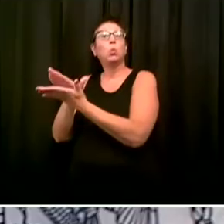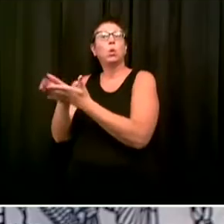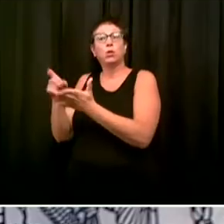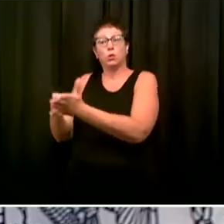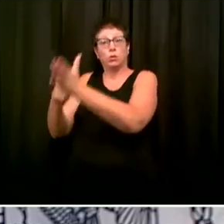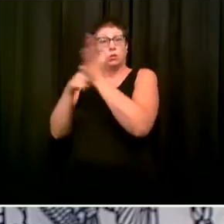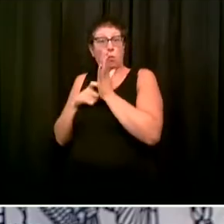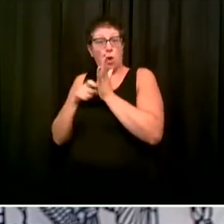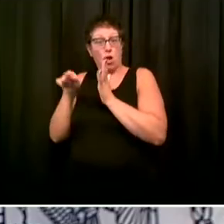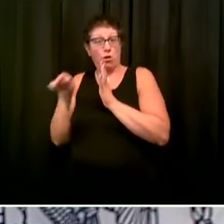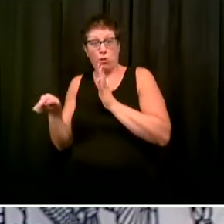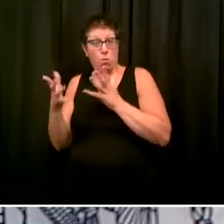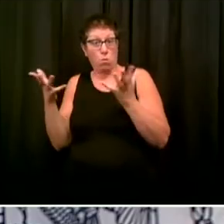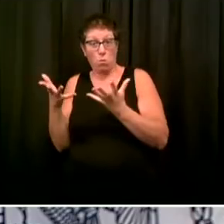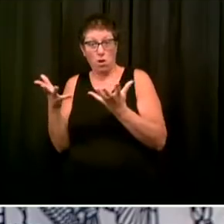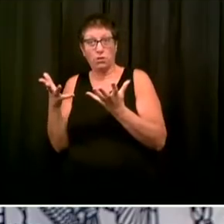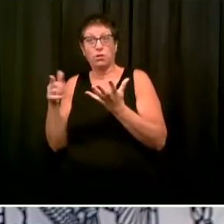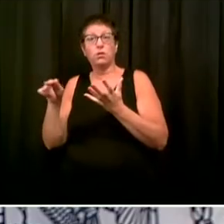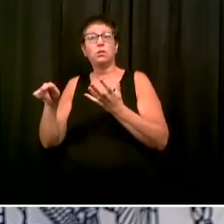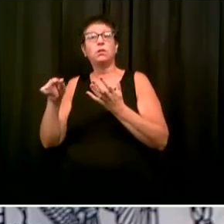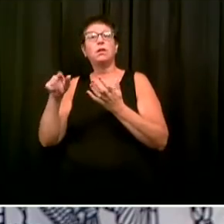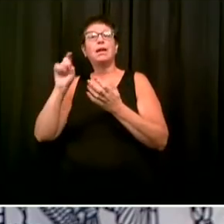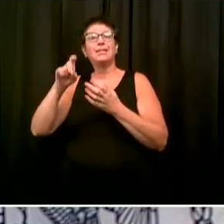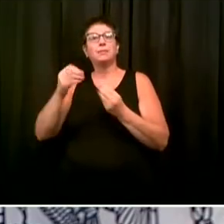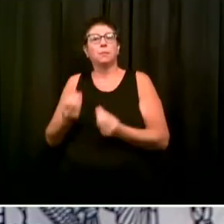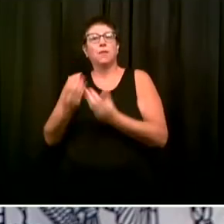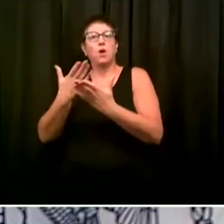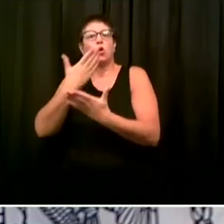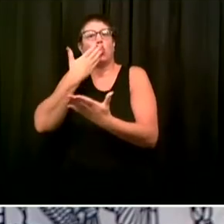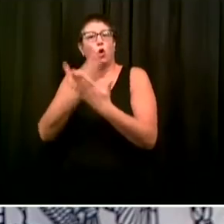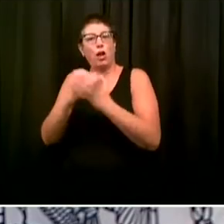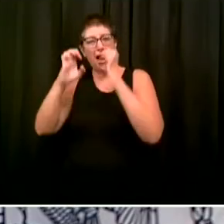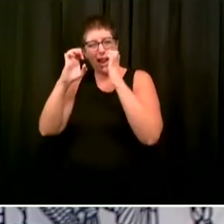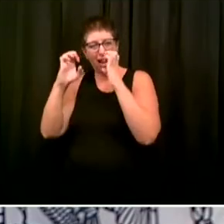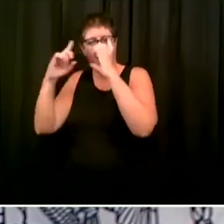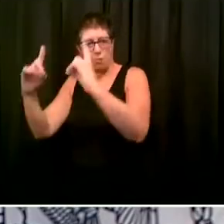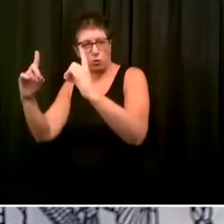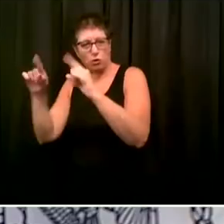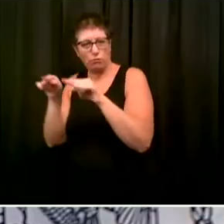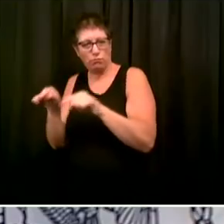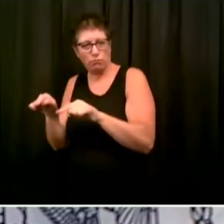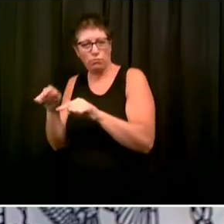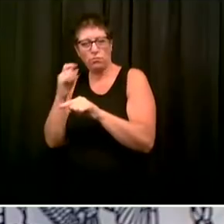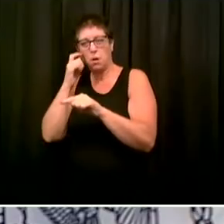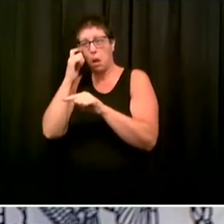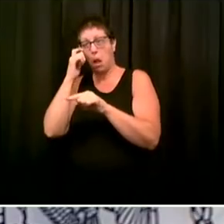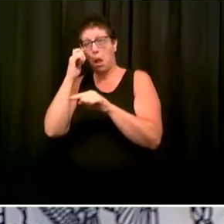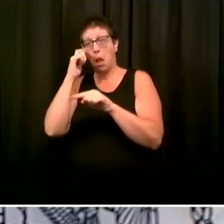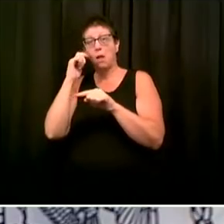SIMILARITY. WHEN WE TALK ABOUT SCHOOLS THIS IS SOMETHING THAT IS MDAANTEFOD R